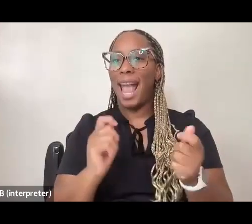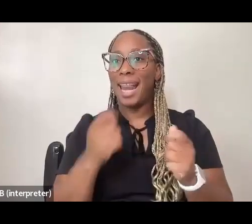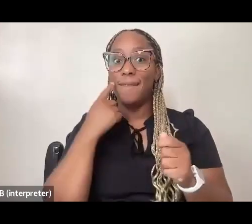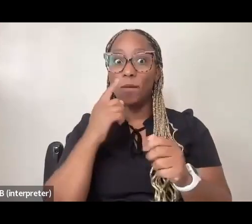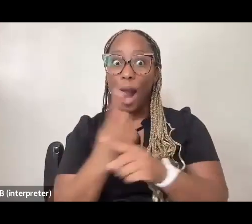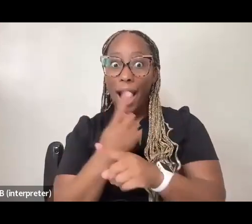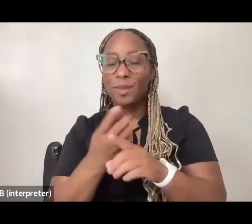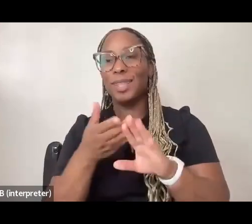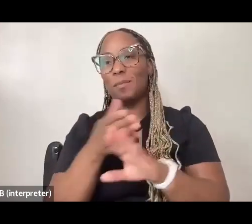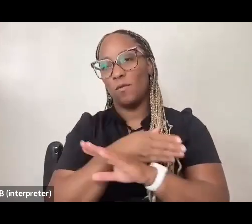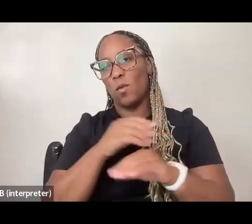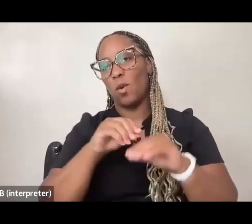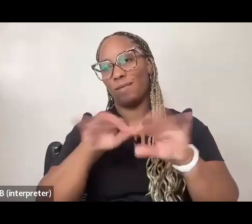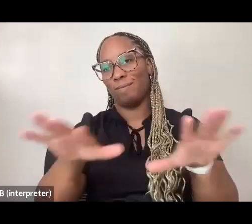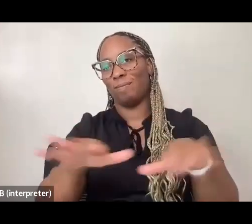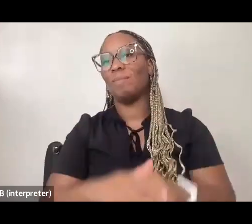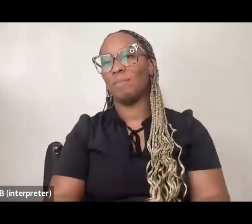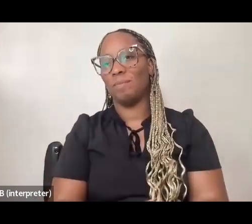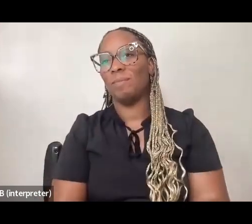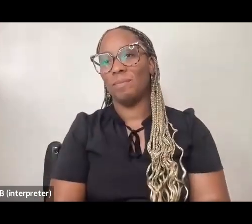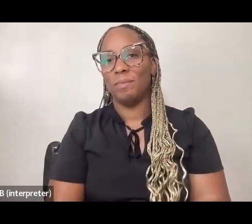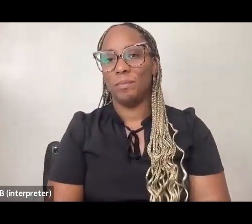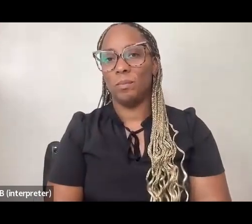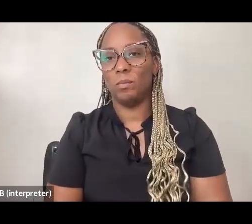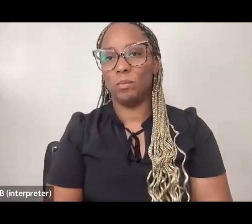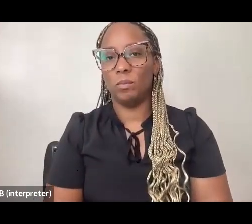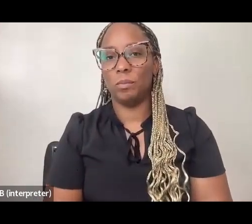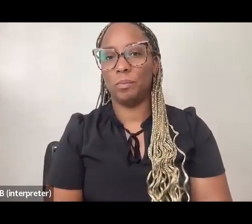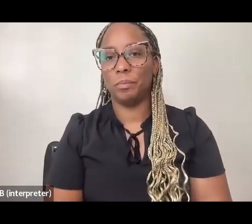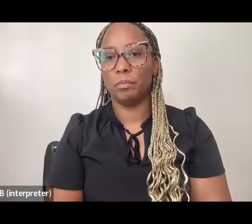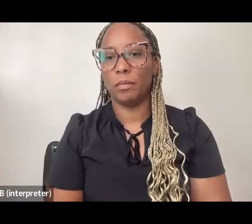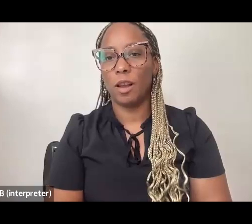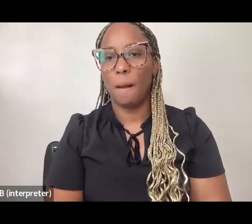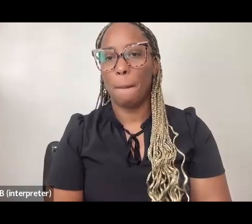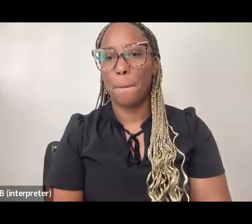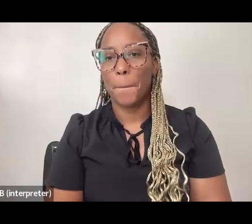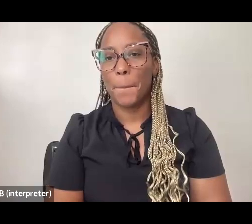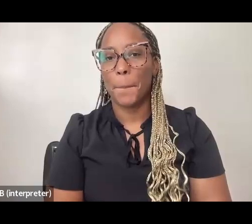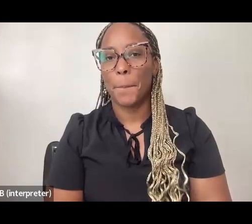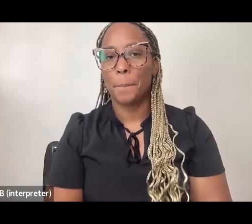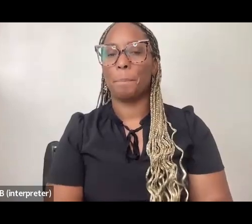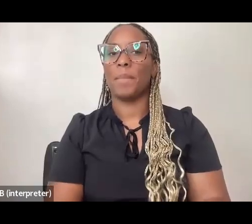out. These screenshots